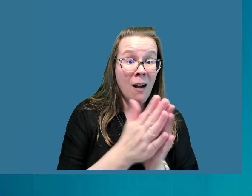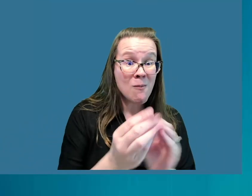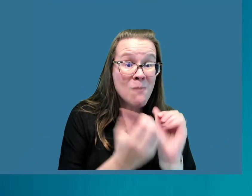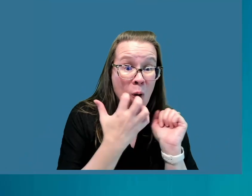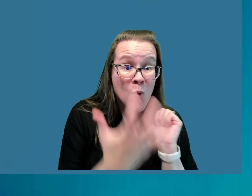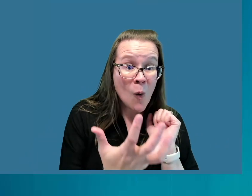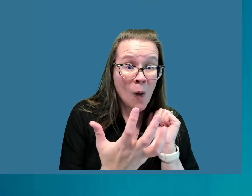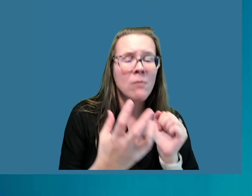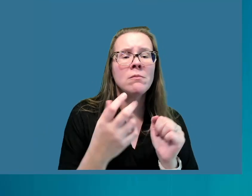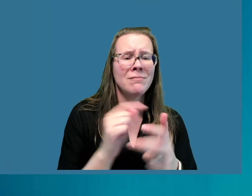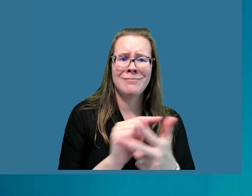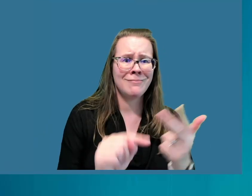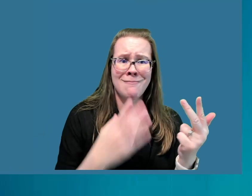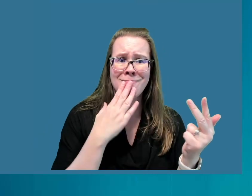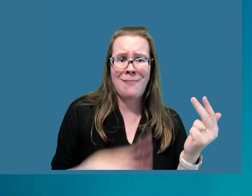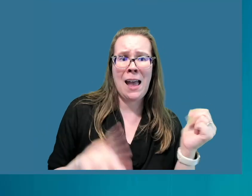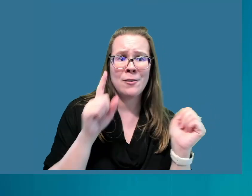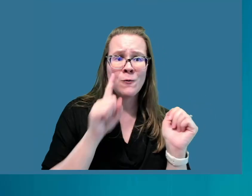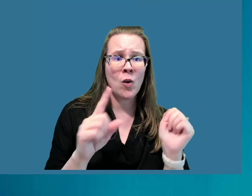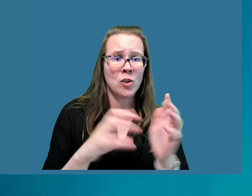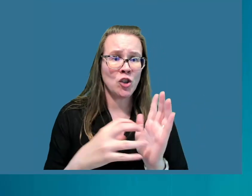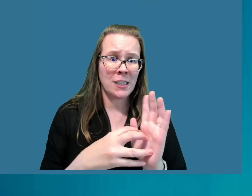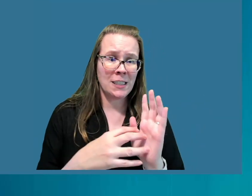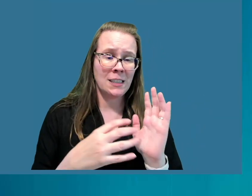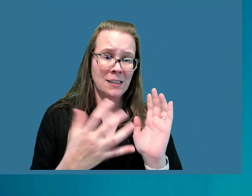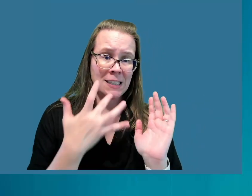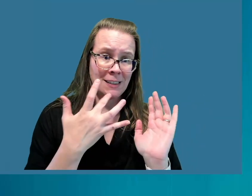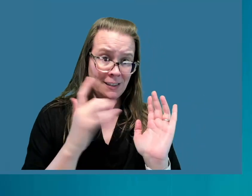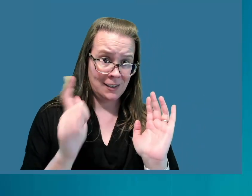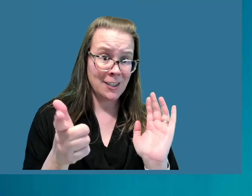you roll cookie dough out, the more flour you're adding, and the more you're working the dough. And